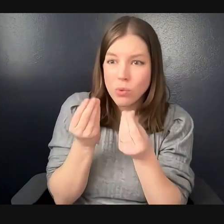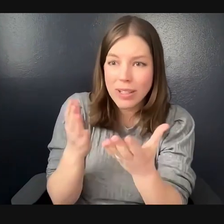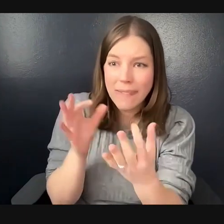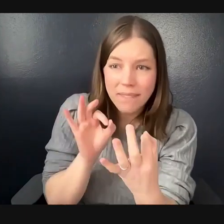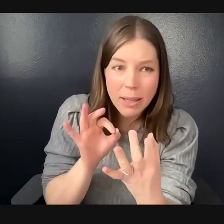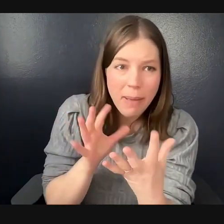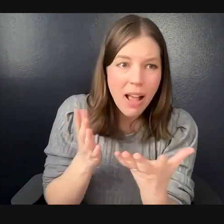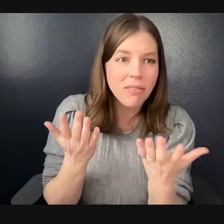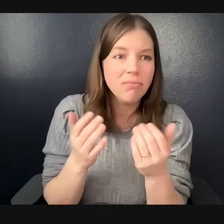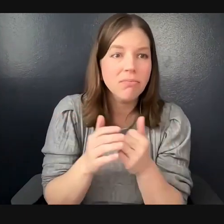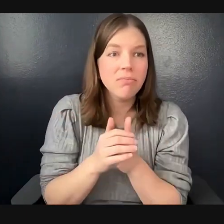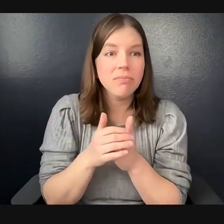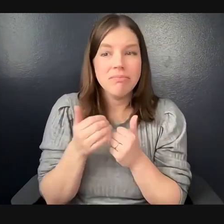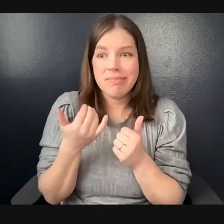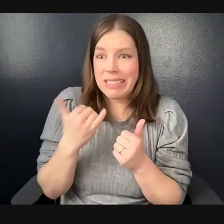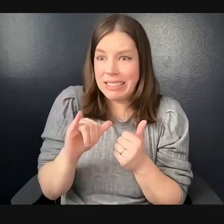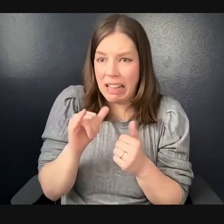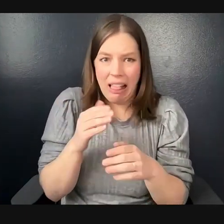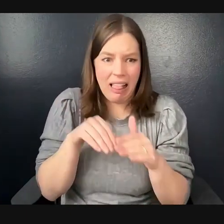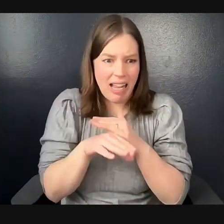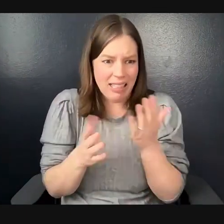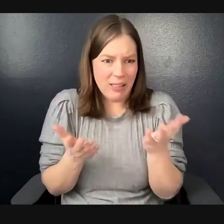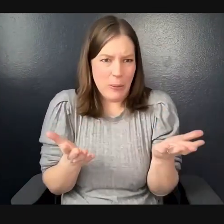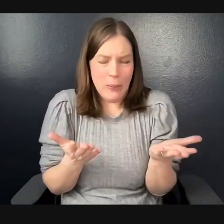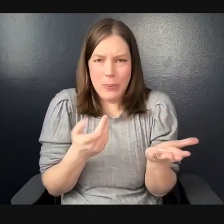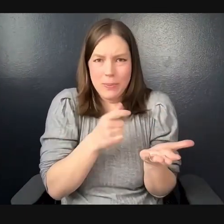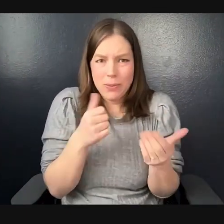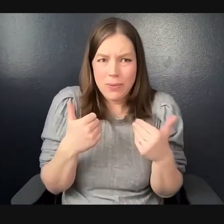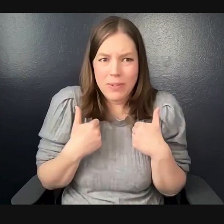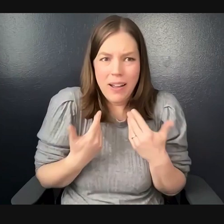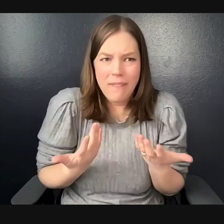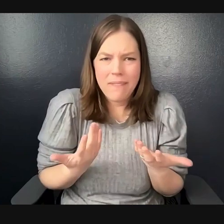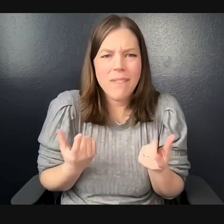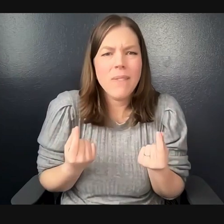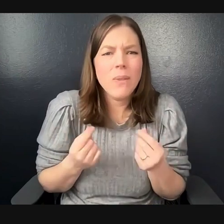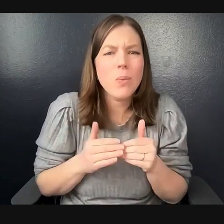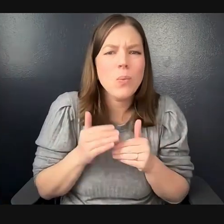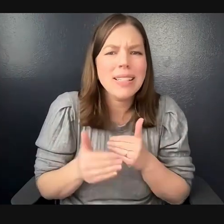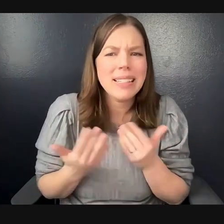You've given them all the feedback. But still, they're not providing what it is you need.